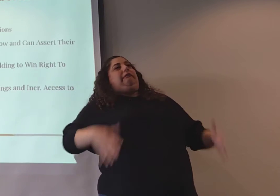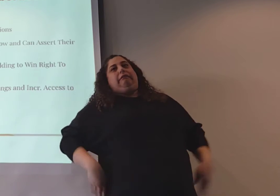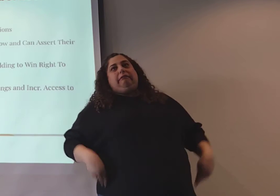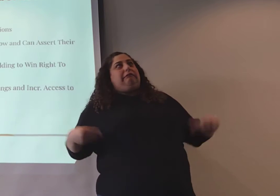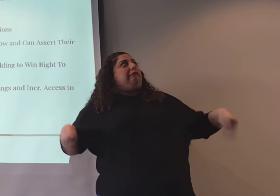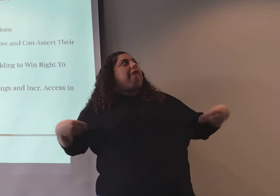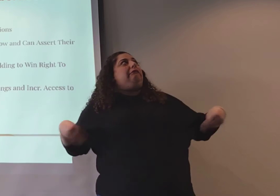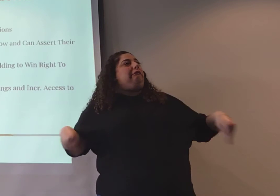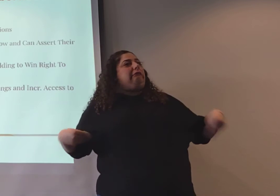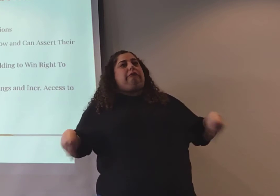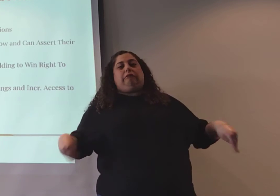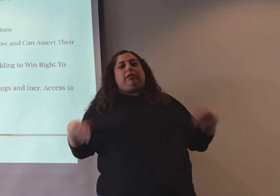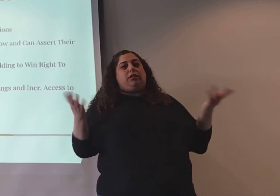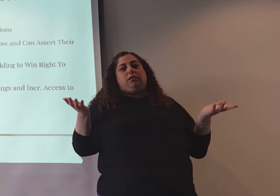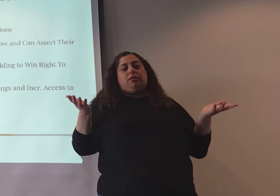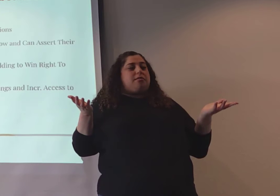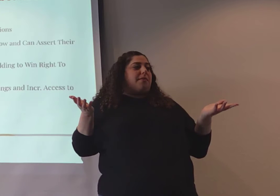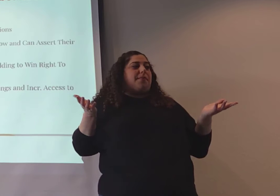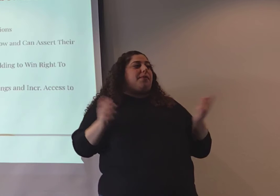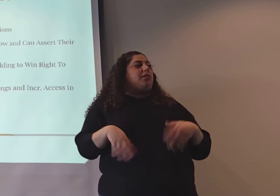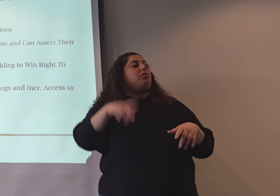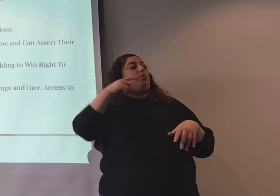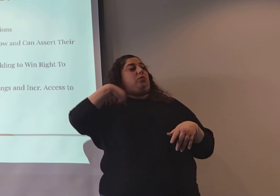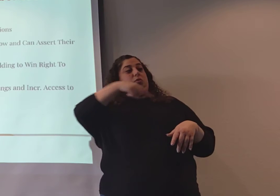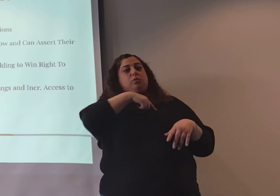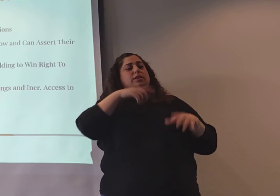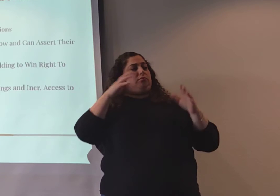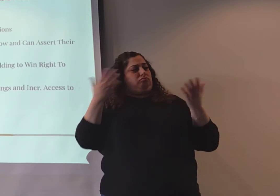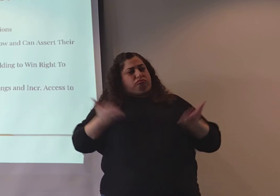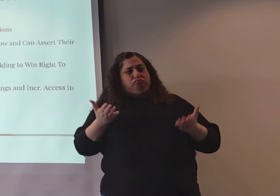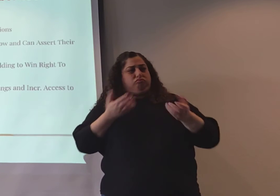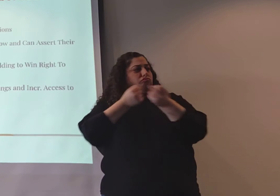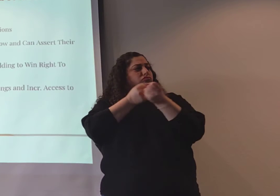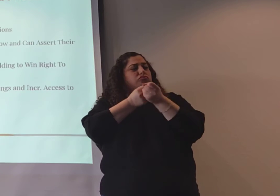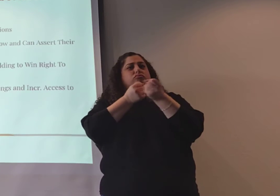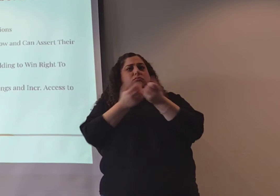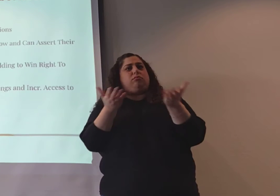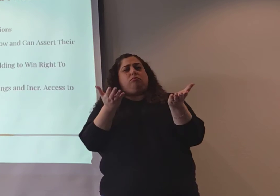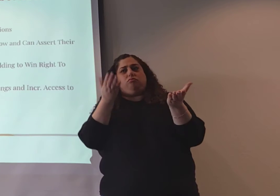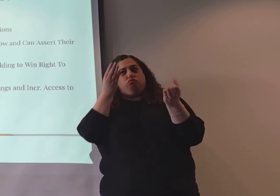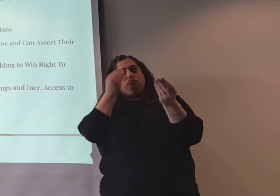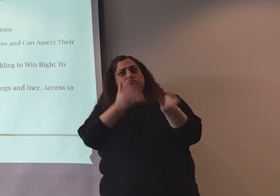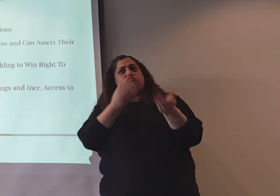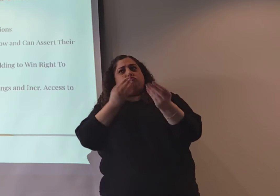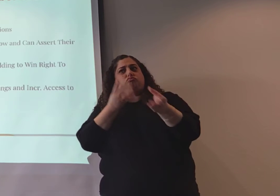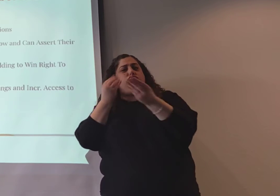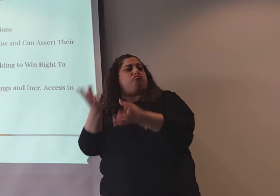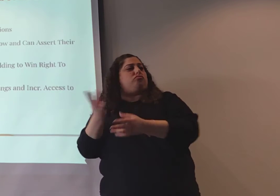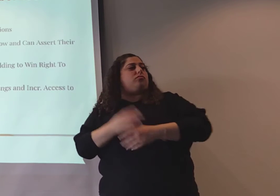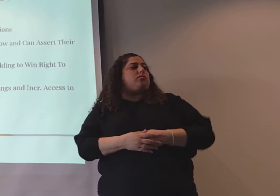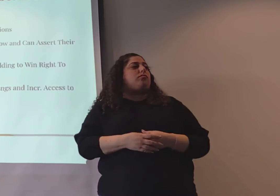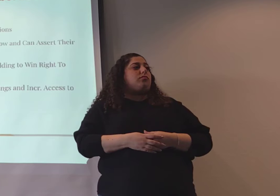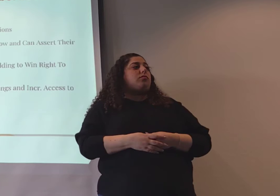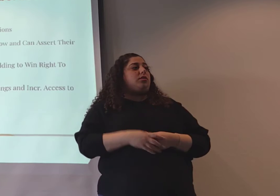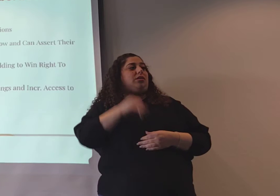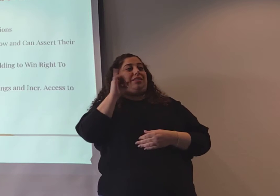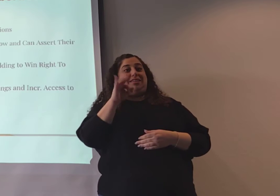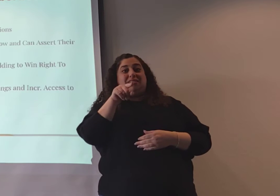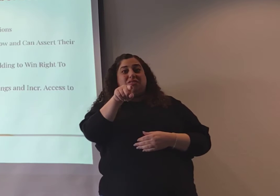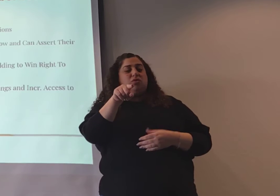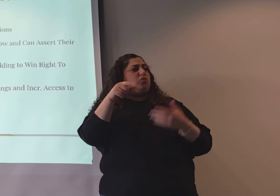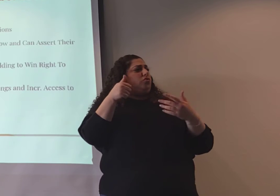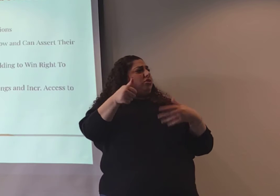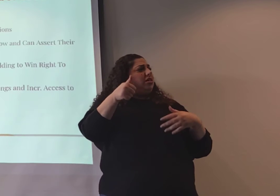If you know someone who is being harassed by their landlords, you can reach out to us